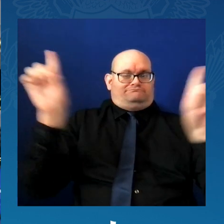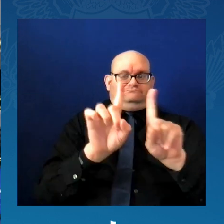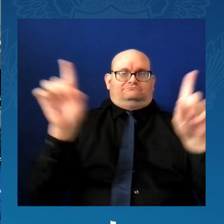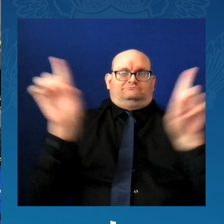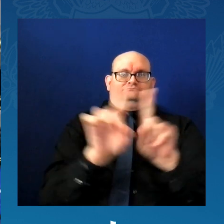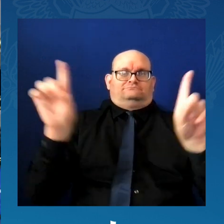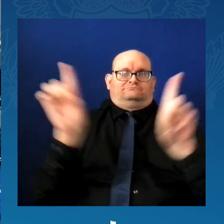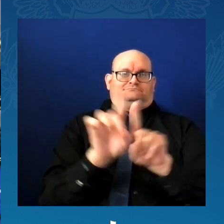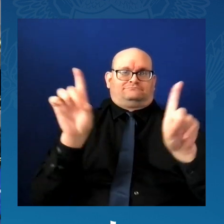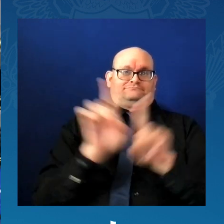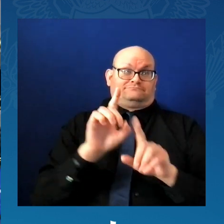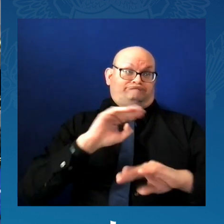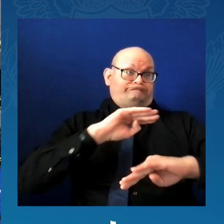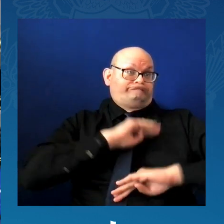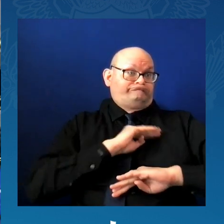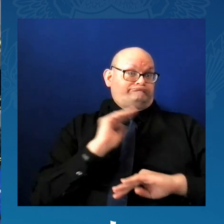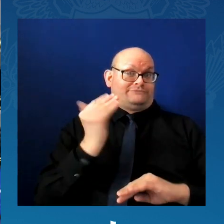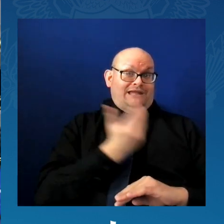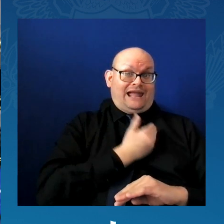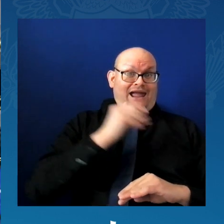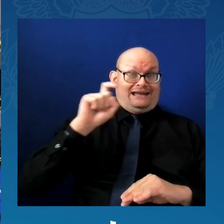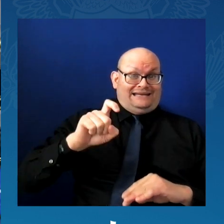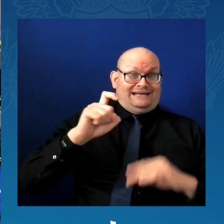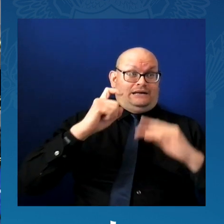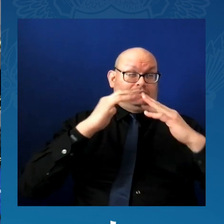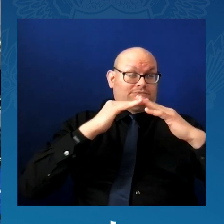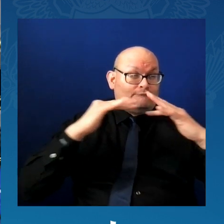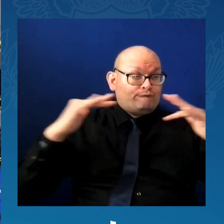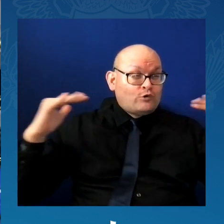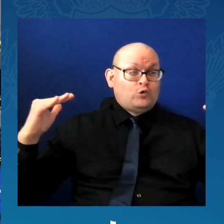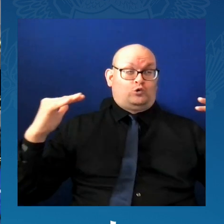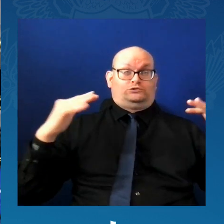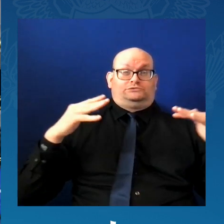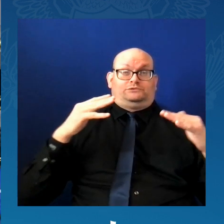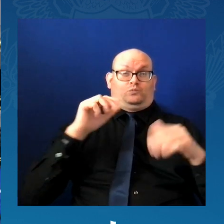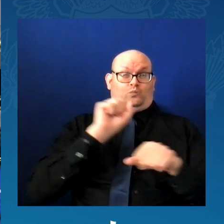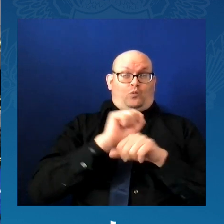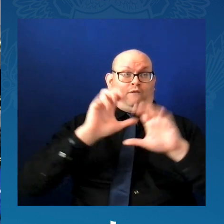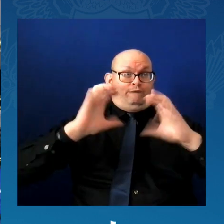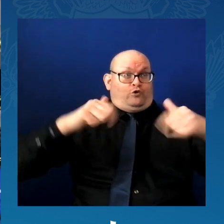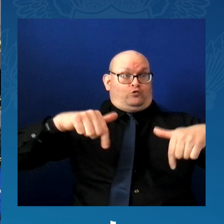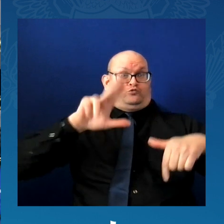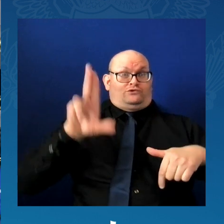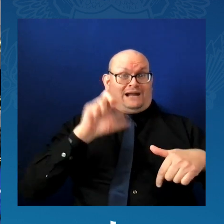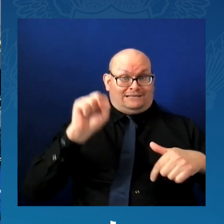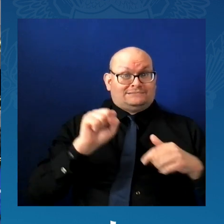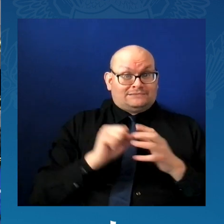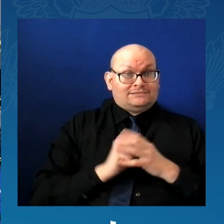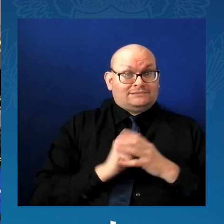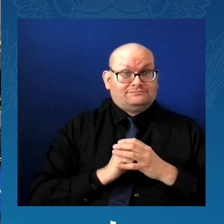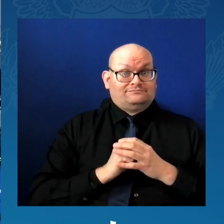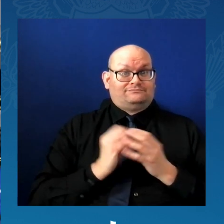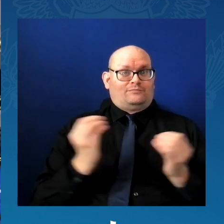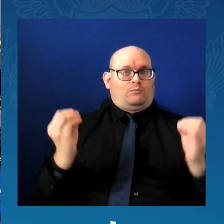I think if we do all these things, we're going to create a space that makes us competitive, competitive up in space, but that also creates careers here on Earth.